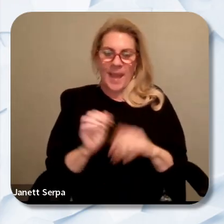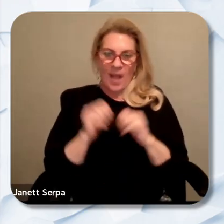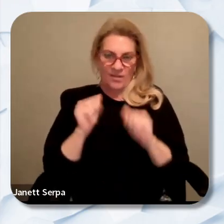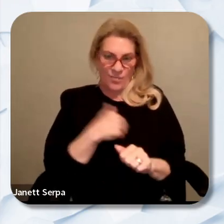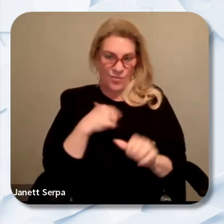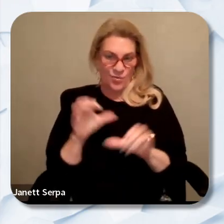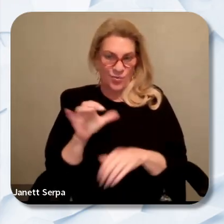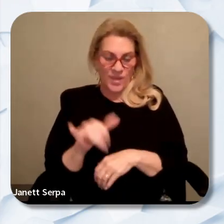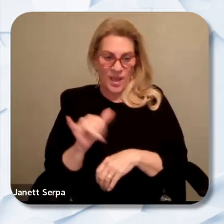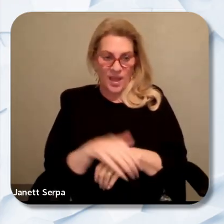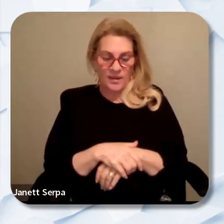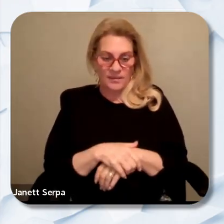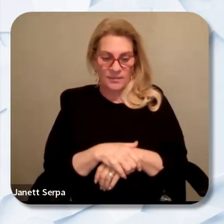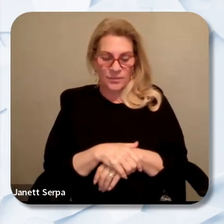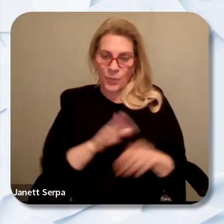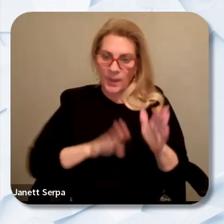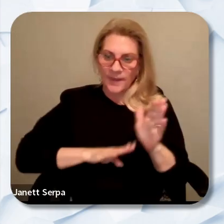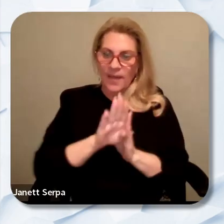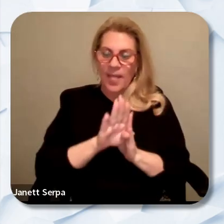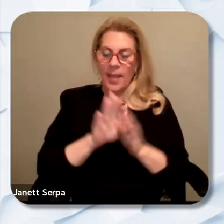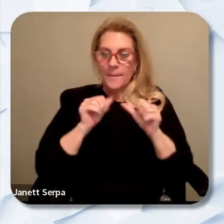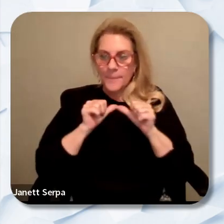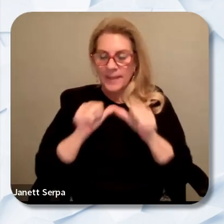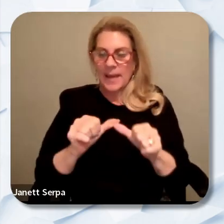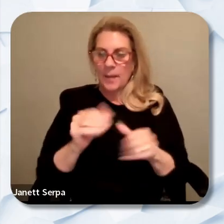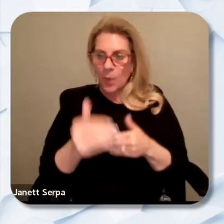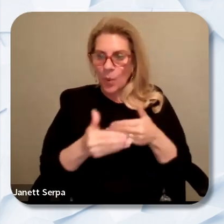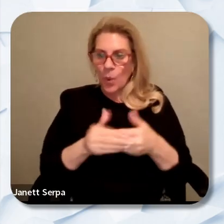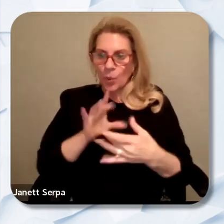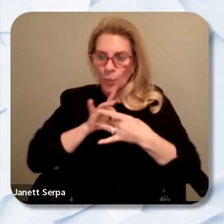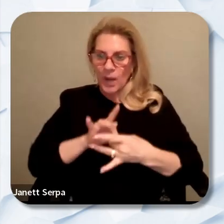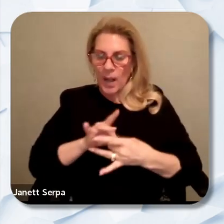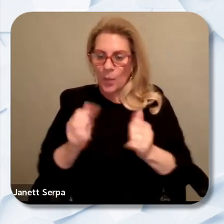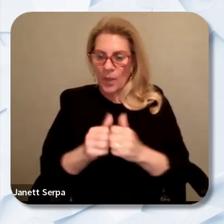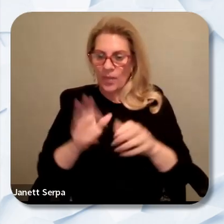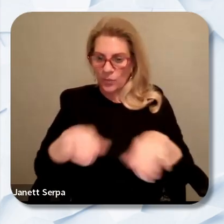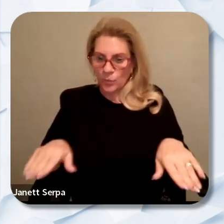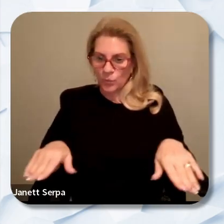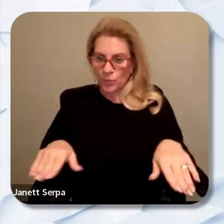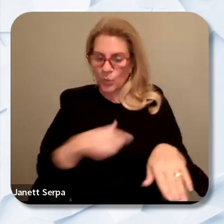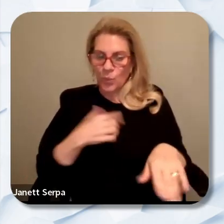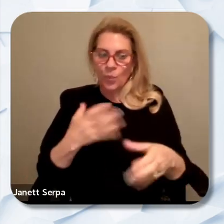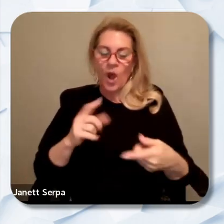this? We would want to develop and maintain close relationships with children. We want to facilitate